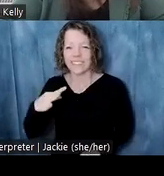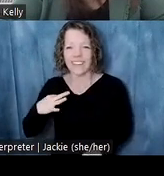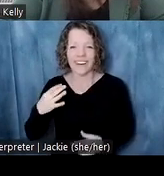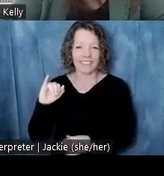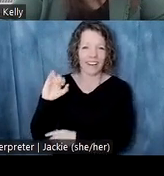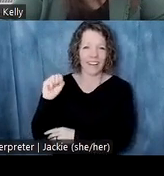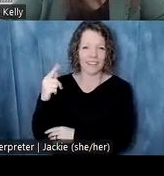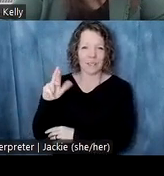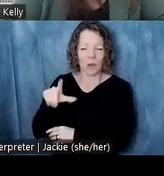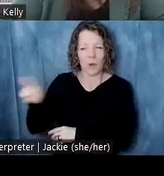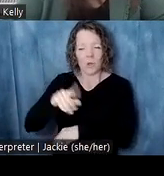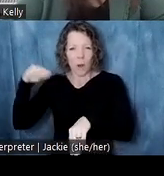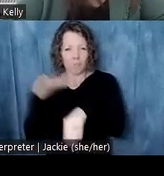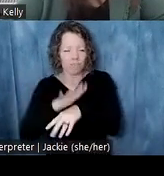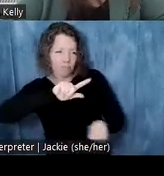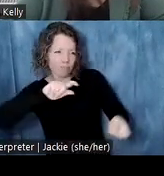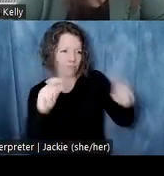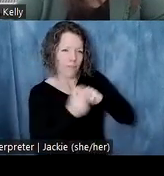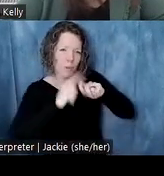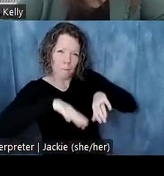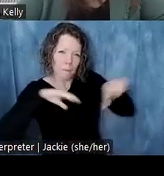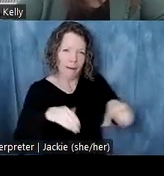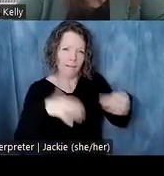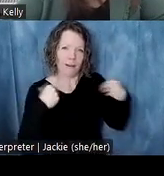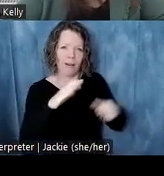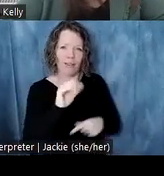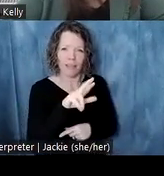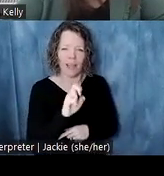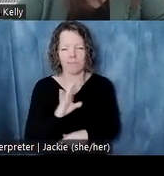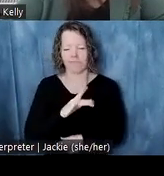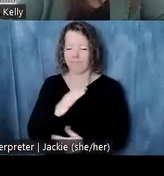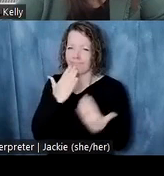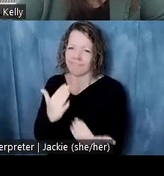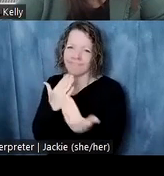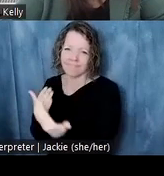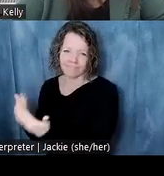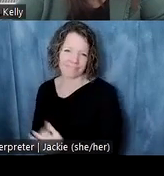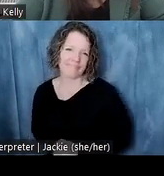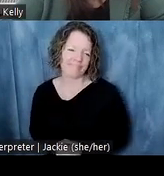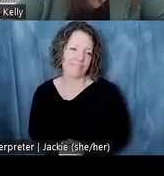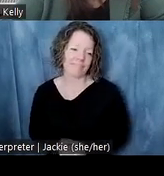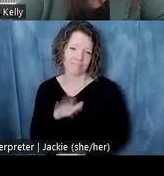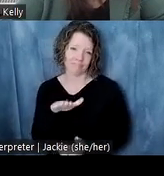behavioral healthcare. We also want to express our gratitude for the support we've received